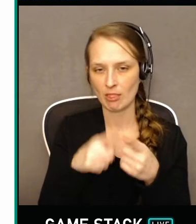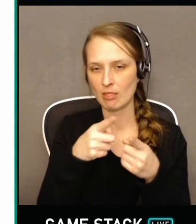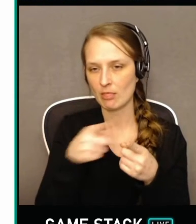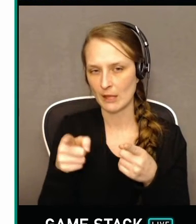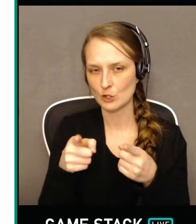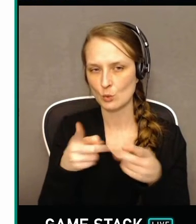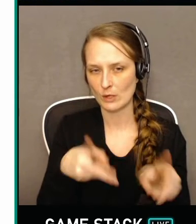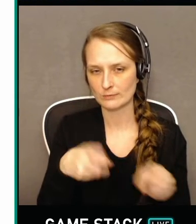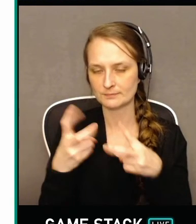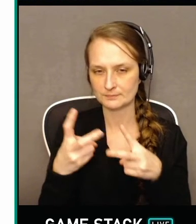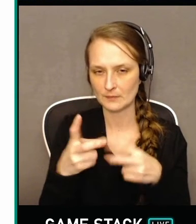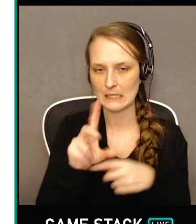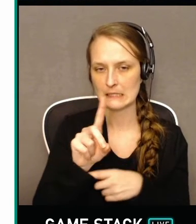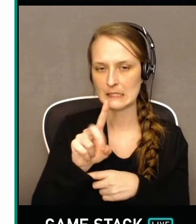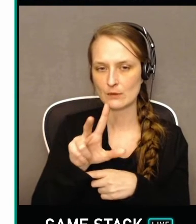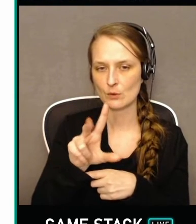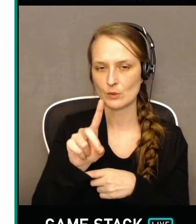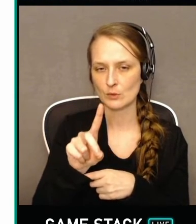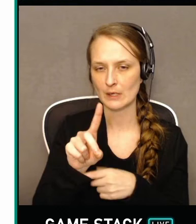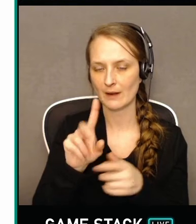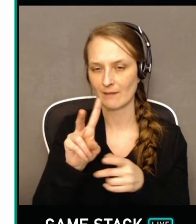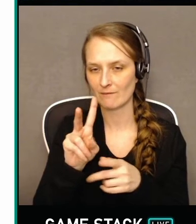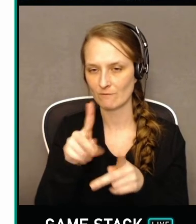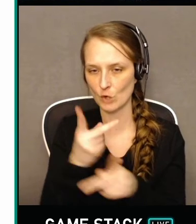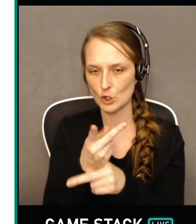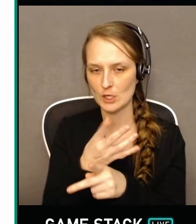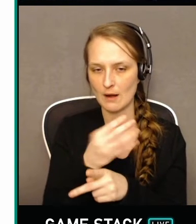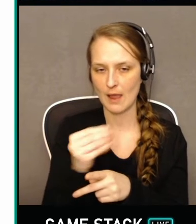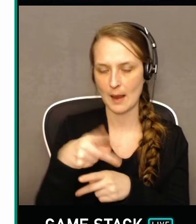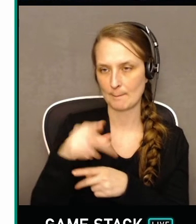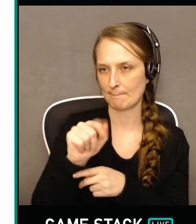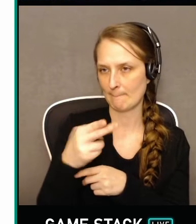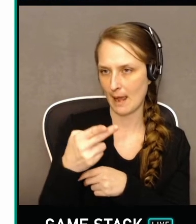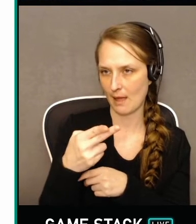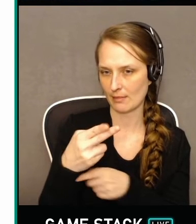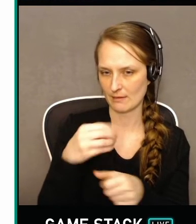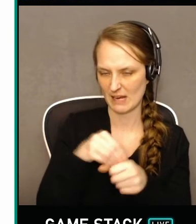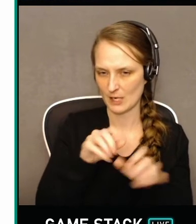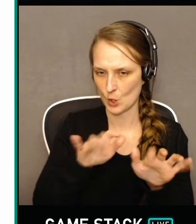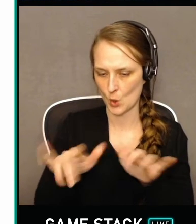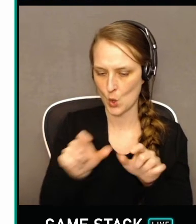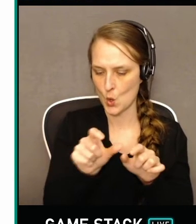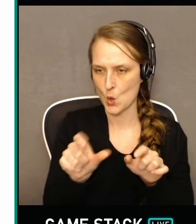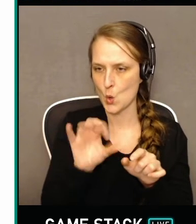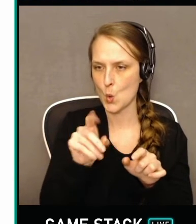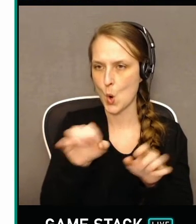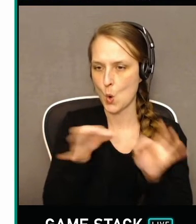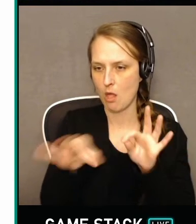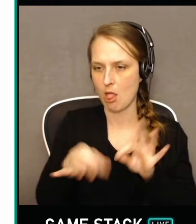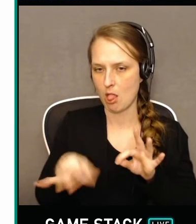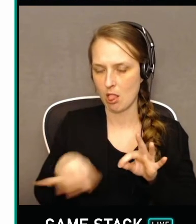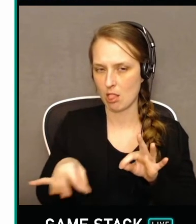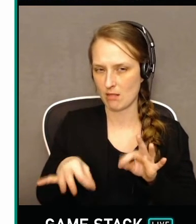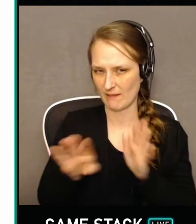D3D12 SDK version and D3D12 SDK path in code, like how this developer is doing it right here.